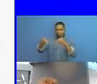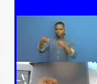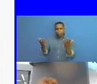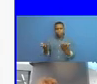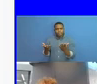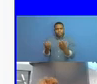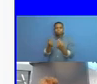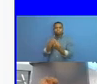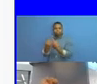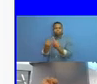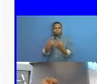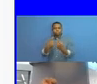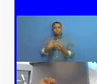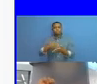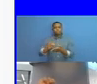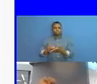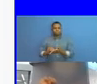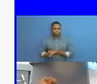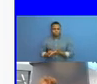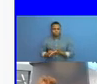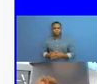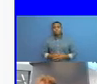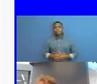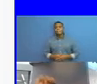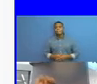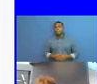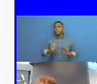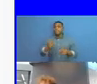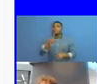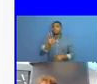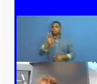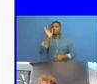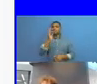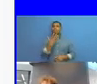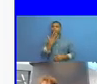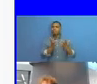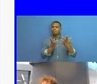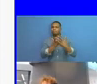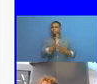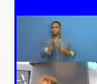And it might look like this in a fictitious example. Also, in this first level, indeed,